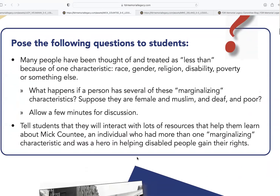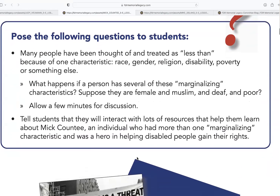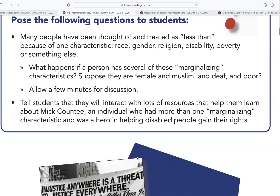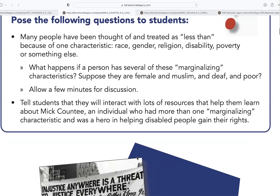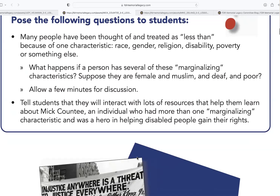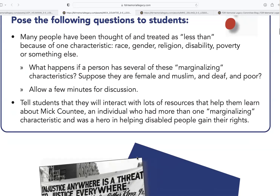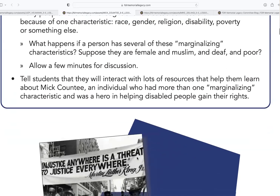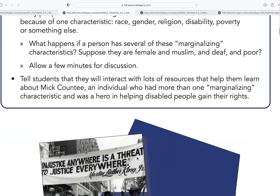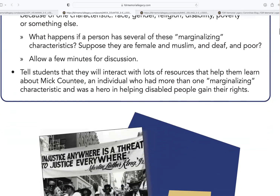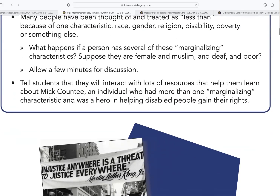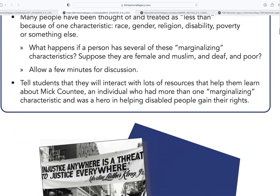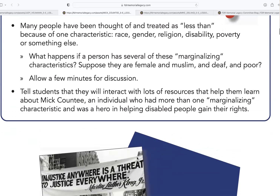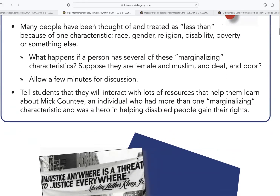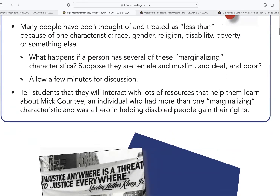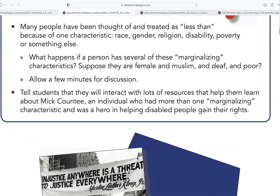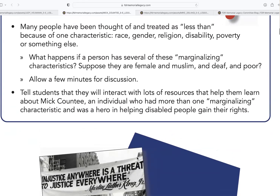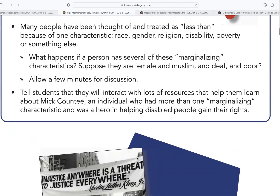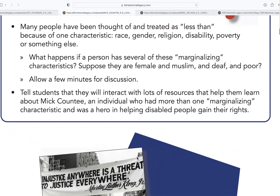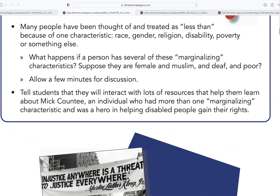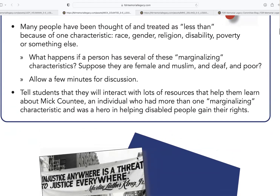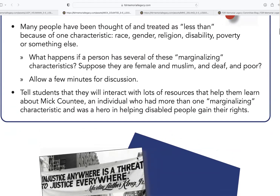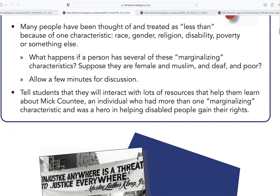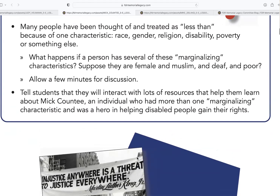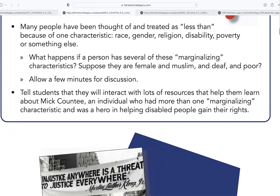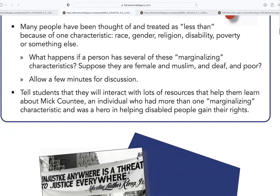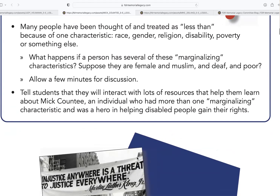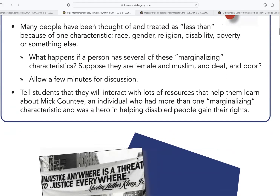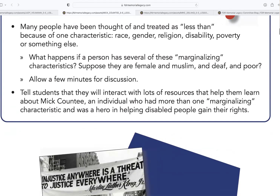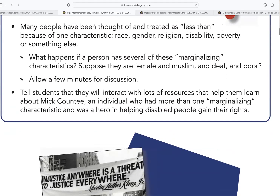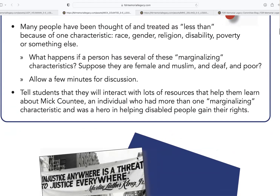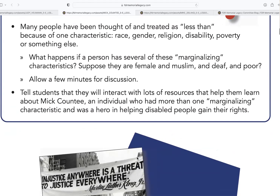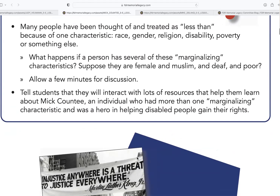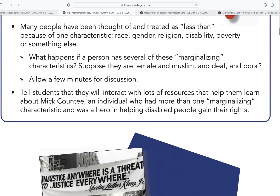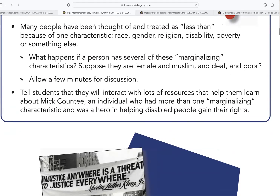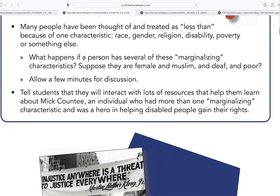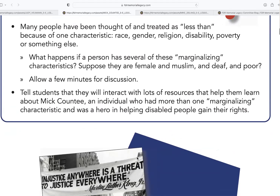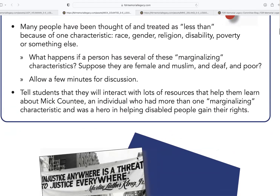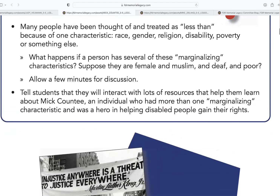We know that some people have been treated as less than because of some characteristic about them.